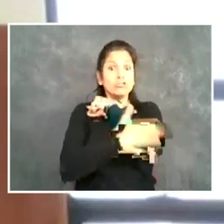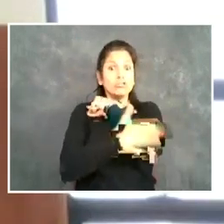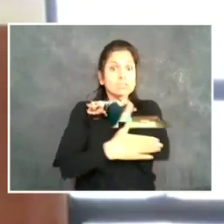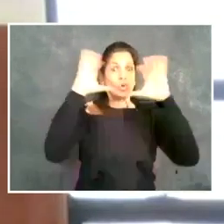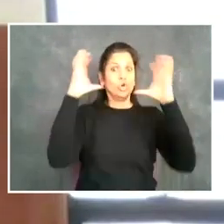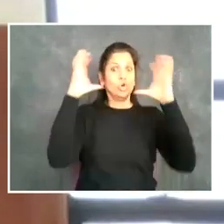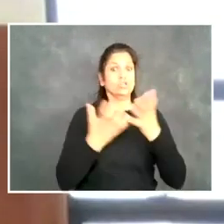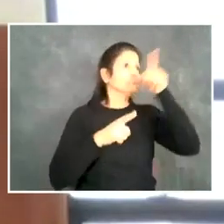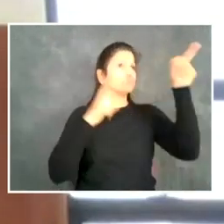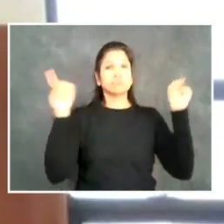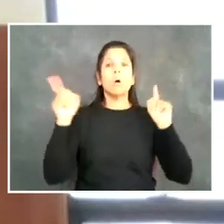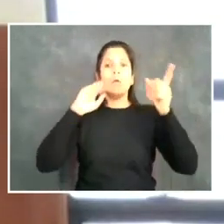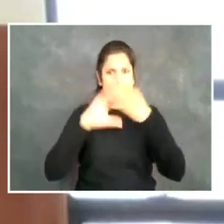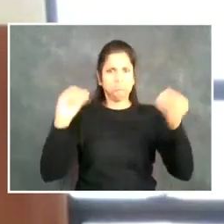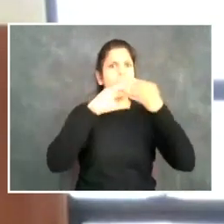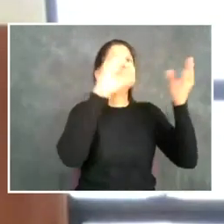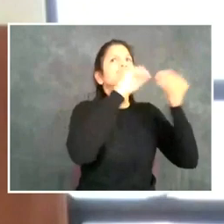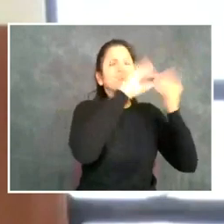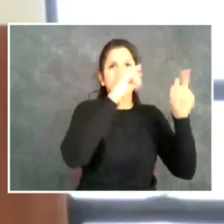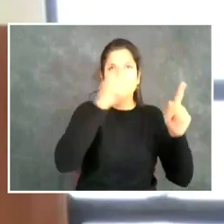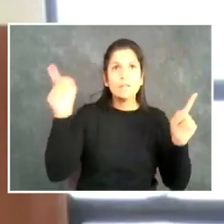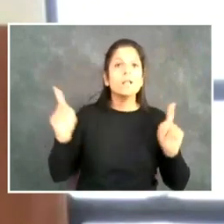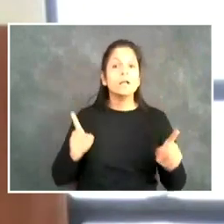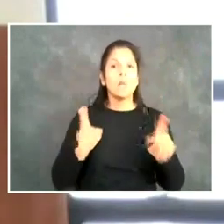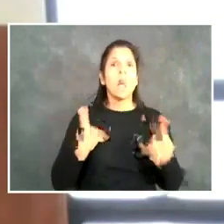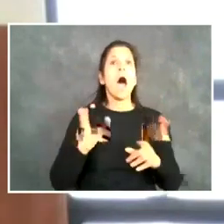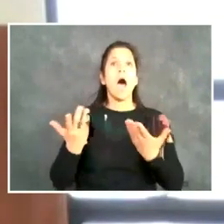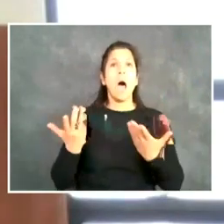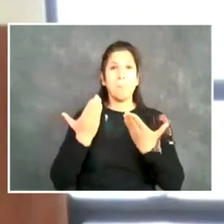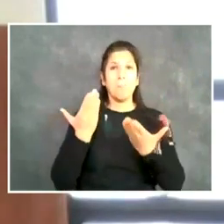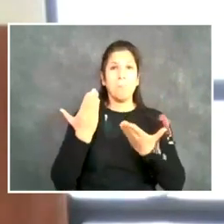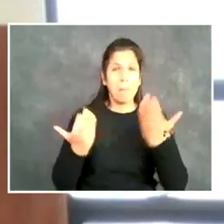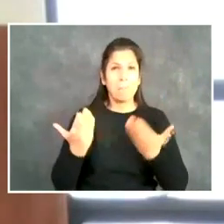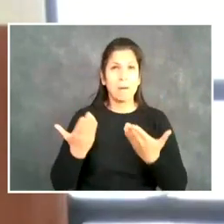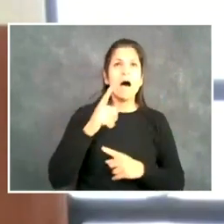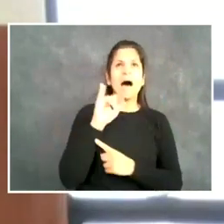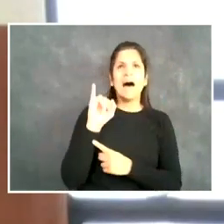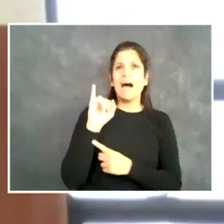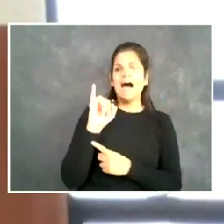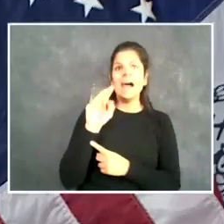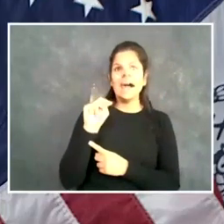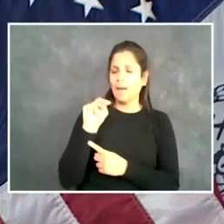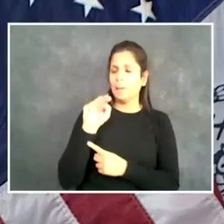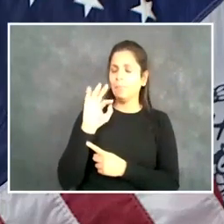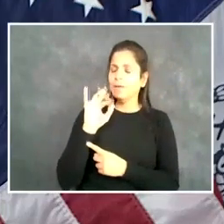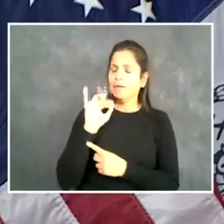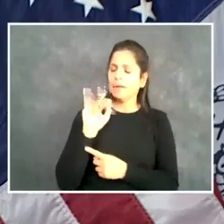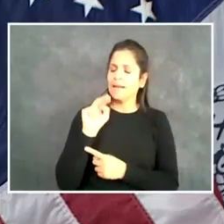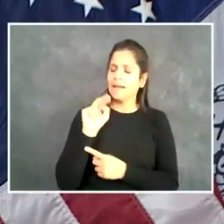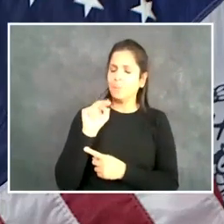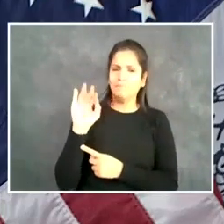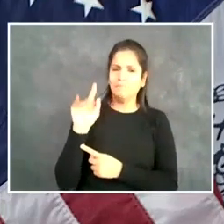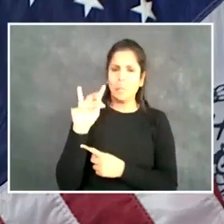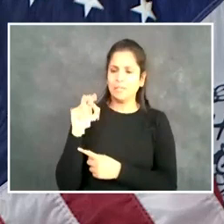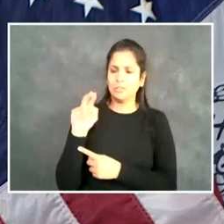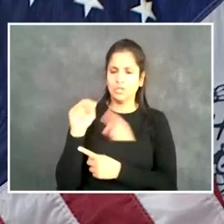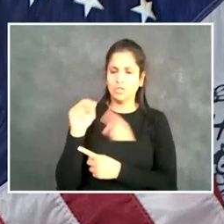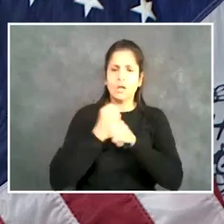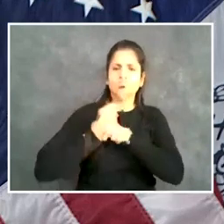CHANGING OUT THERE ABOUT INFLAMMATORY CHANGES AND